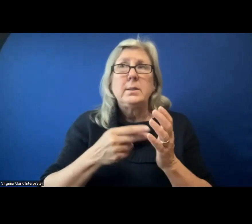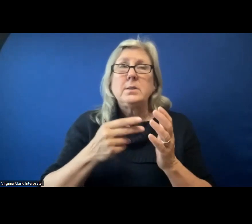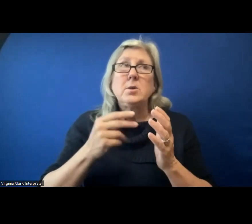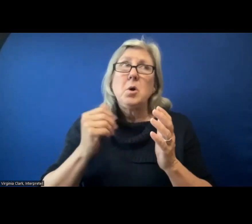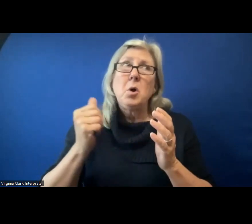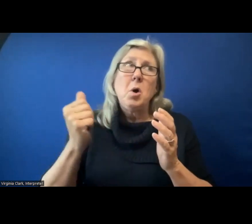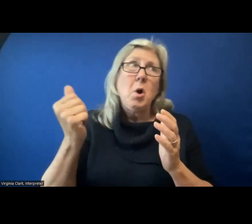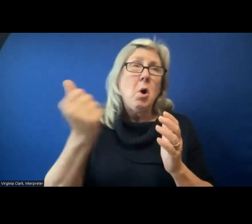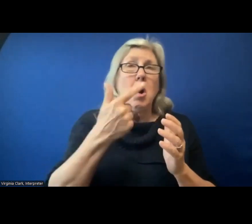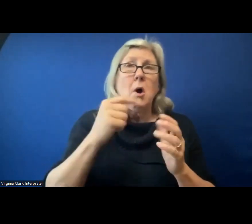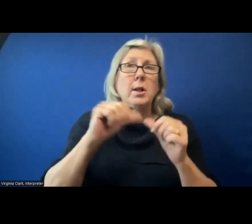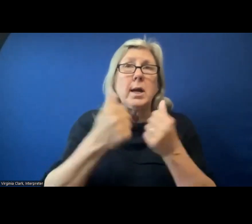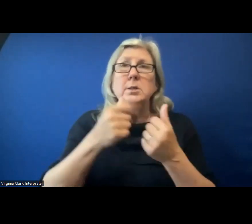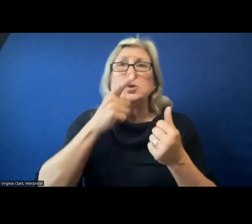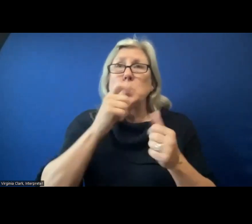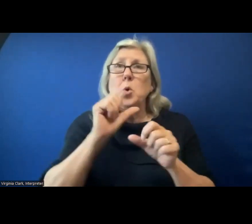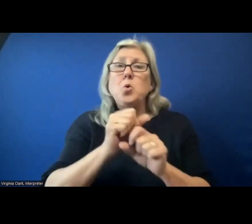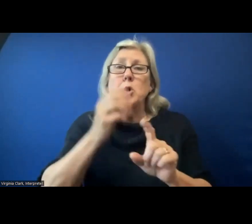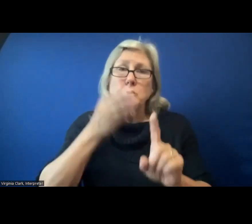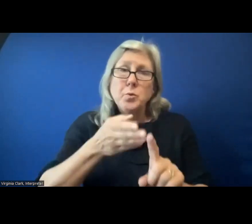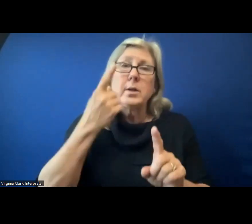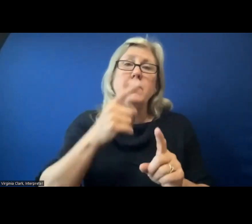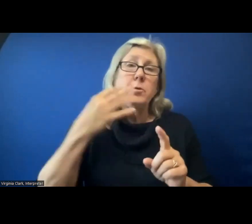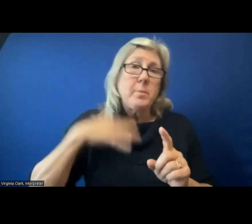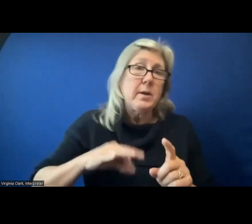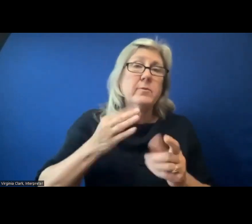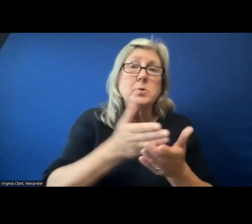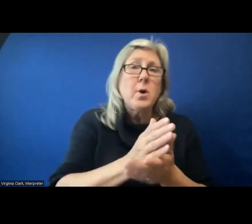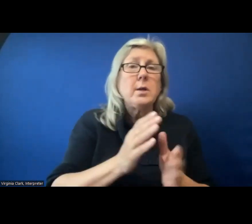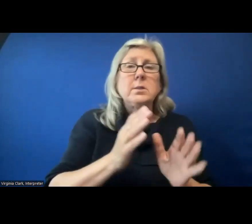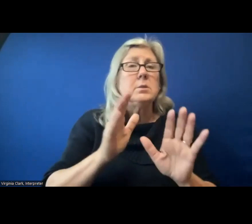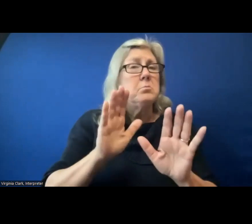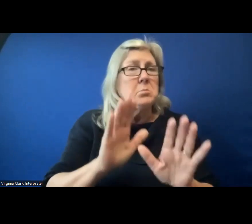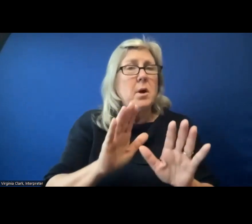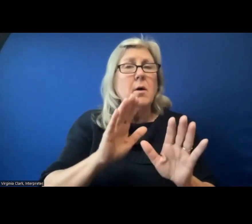working directly for the benefits and the rights of Vermont's disabled population but